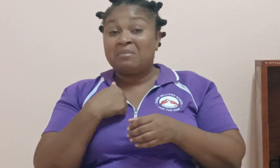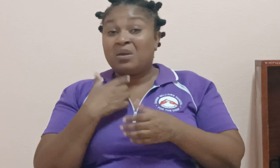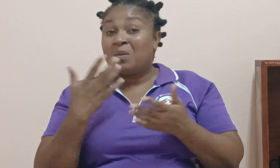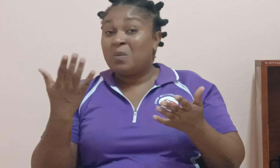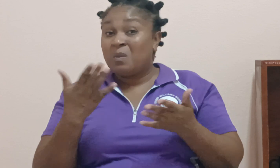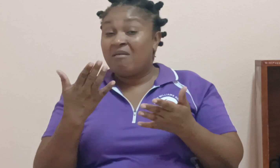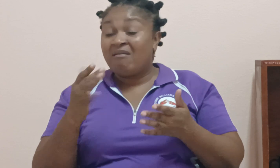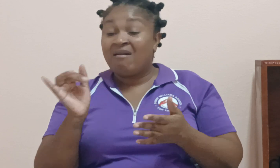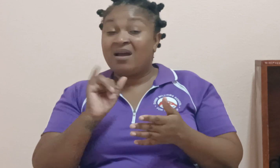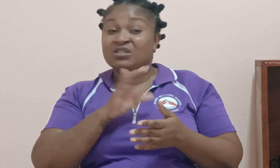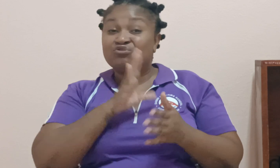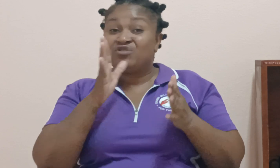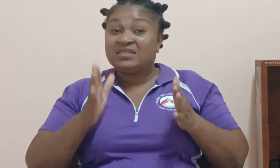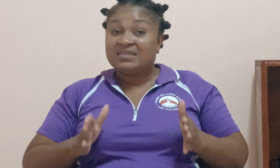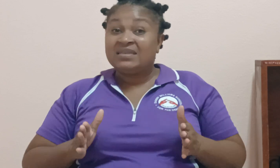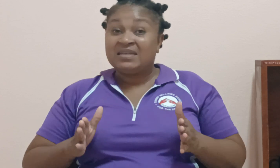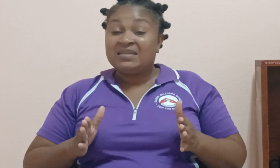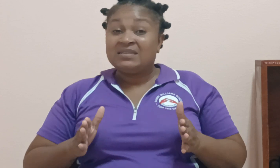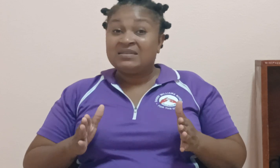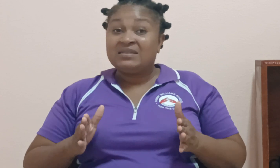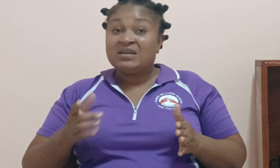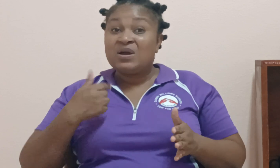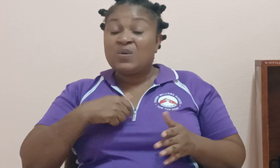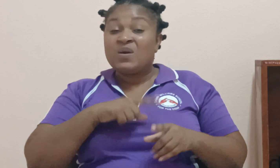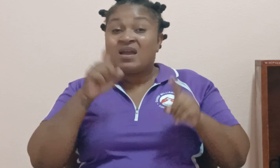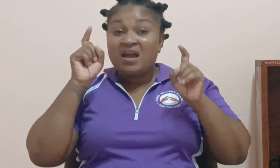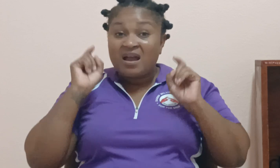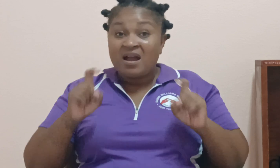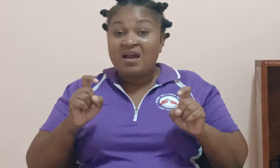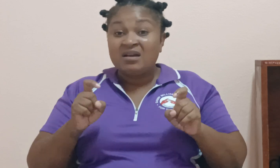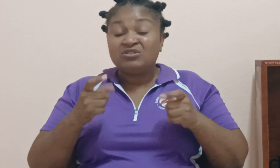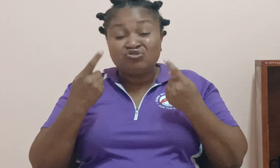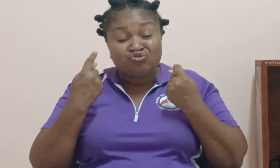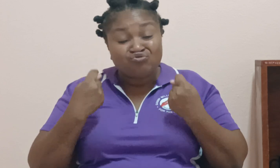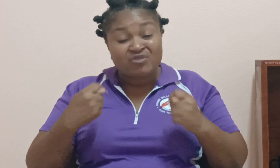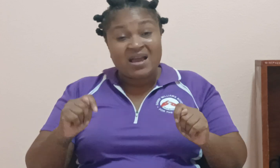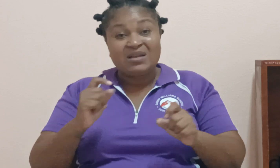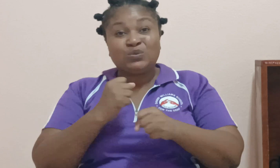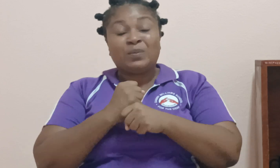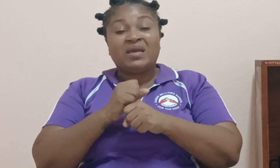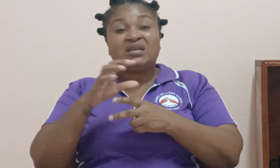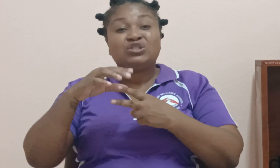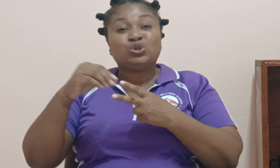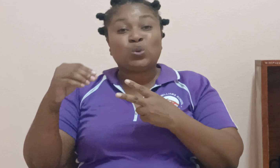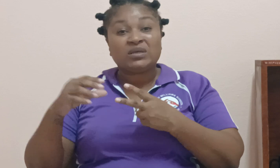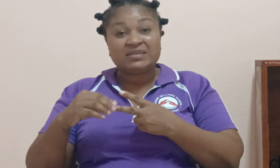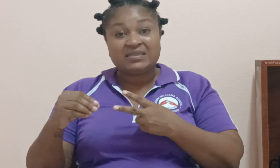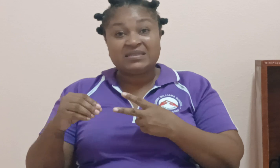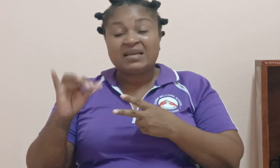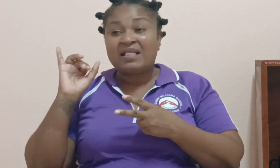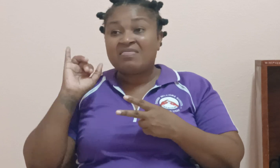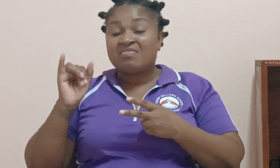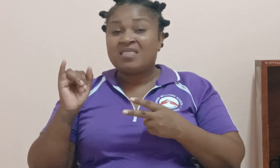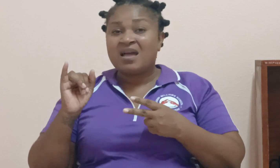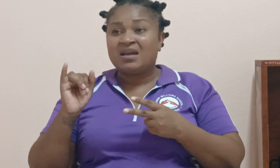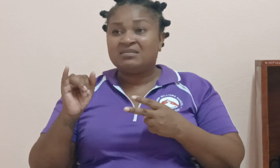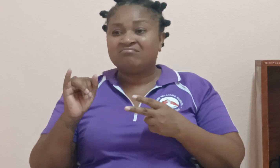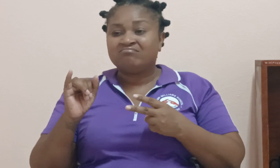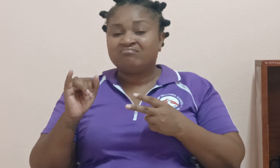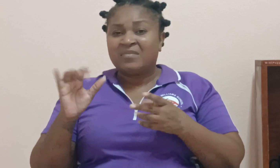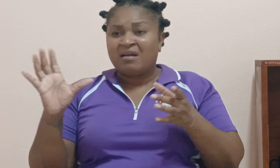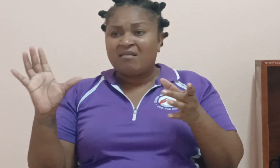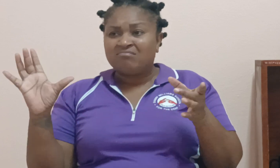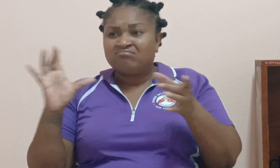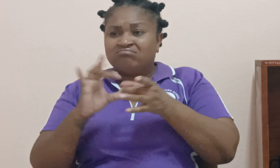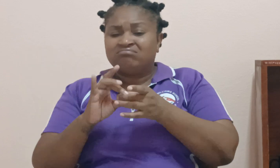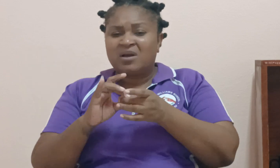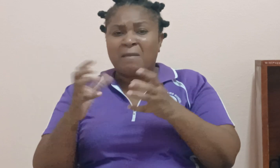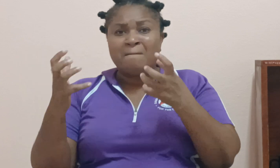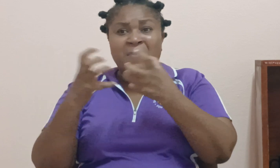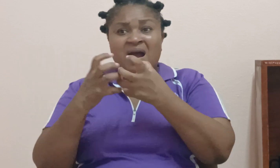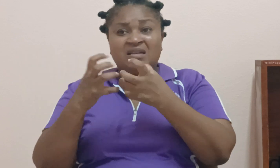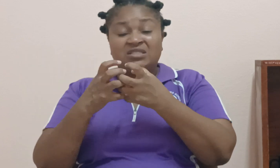as Christians we should endeavor to make CHOICES that align with the will of God.